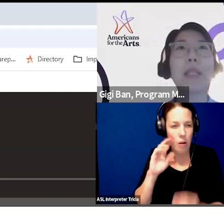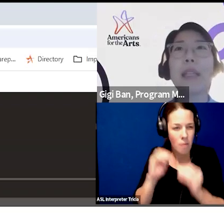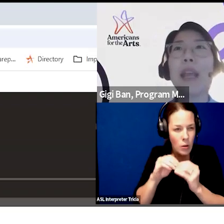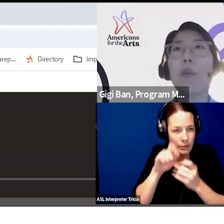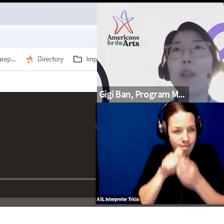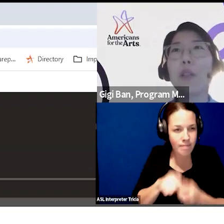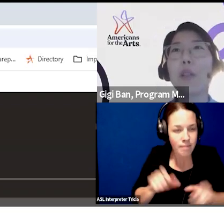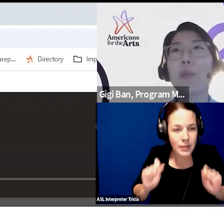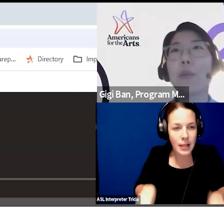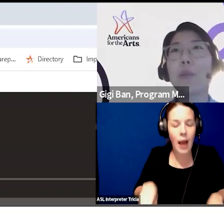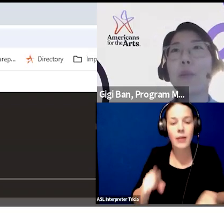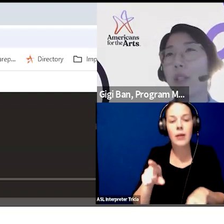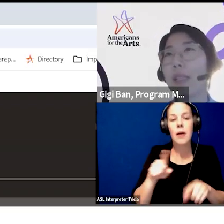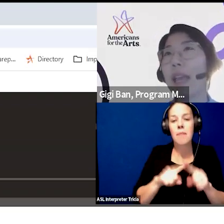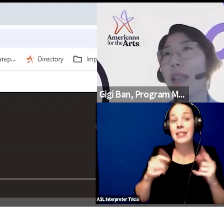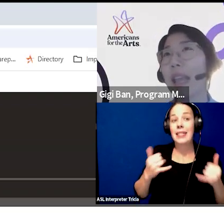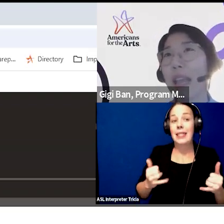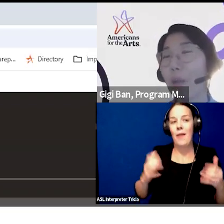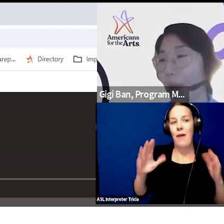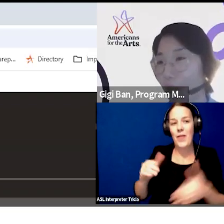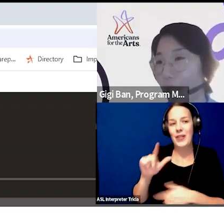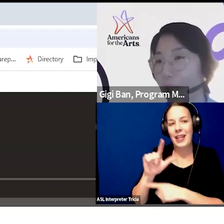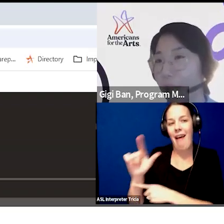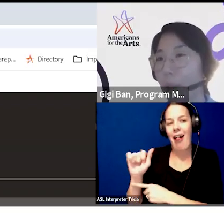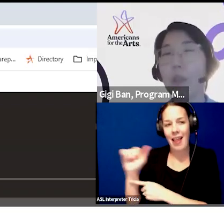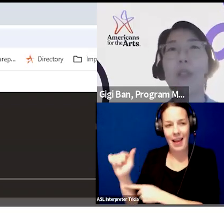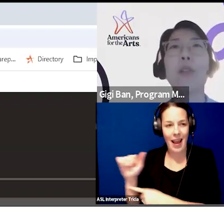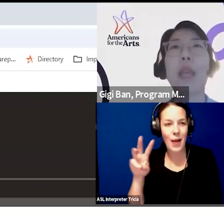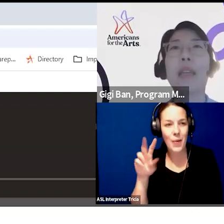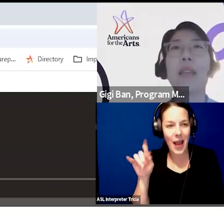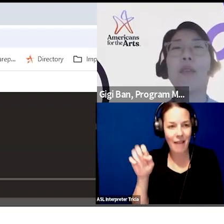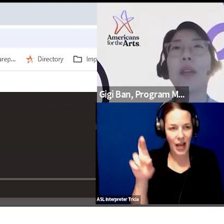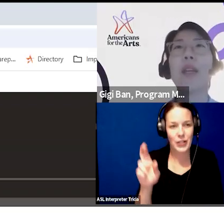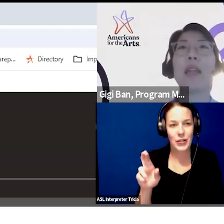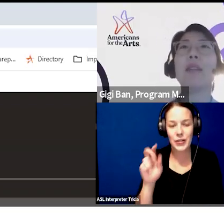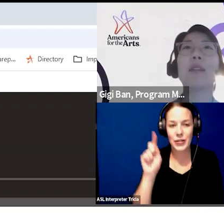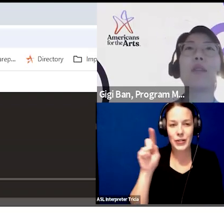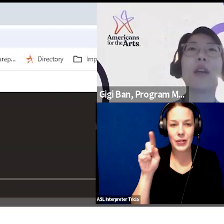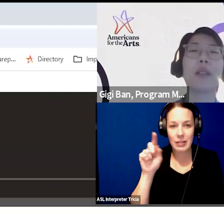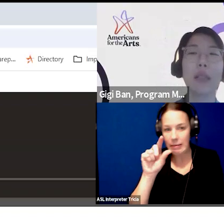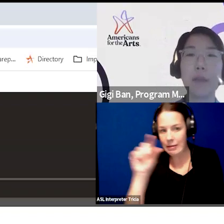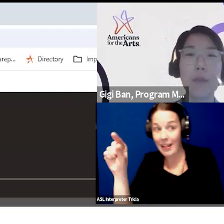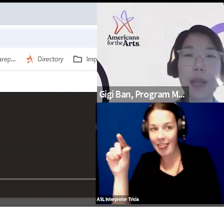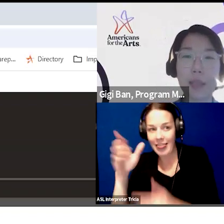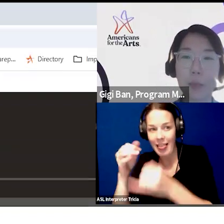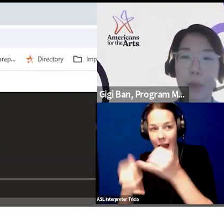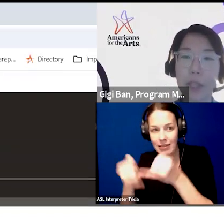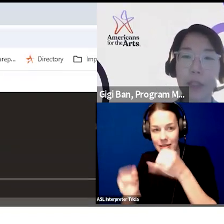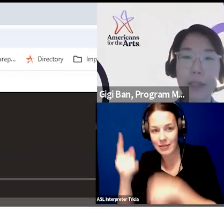But today I want to bring your attention to the LAA Wayfinder tab, which is located at the very end of the Arts of Impact Explorer.